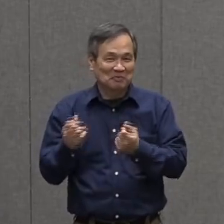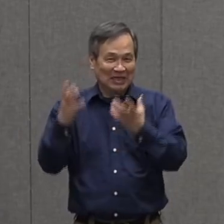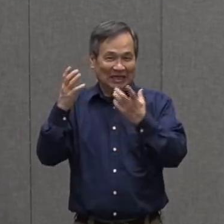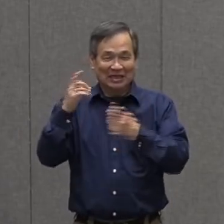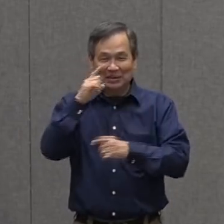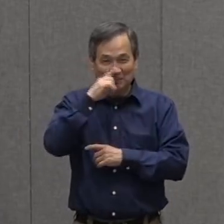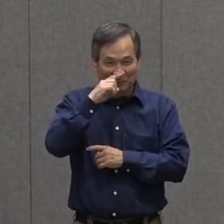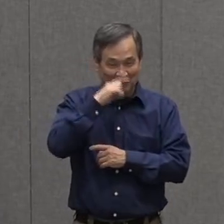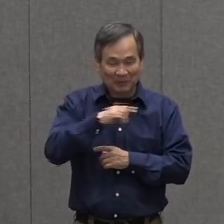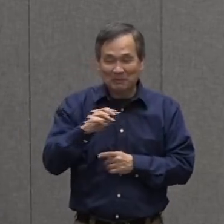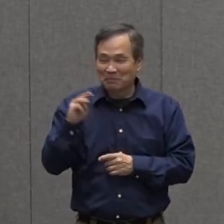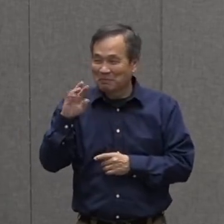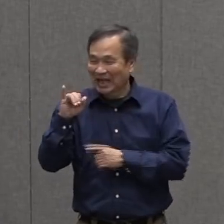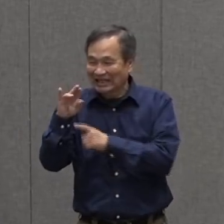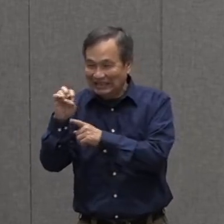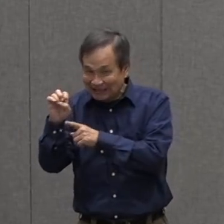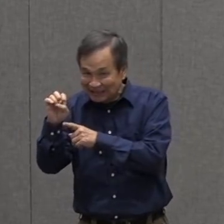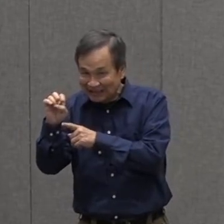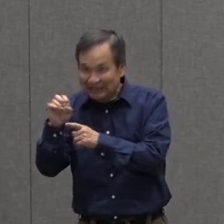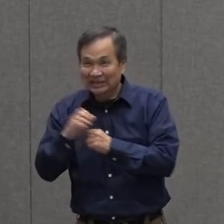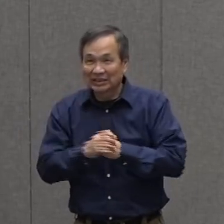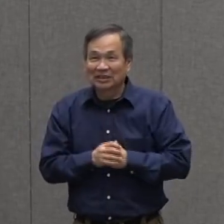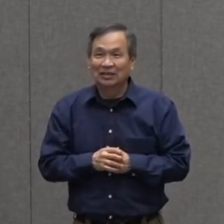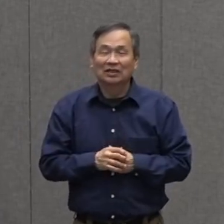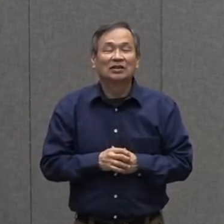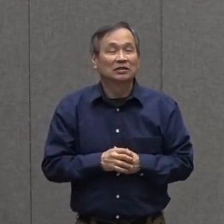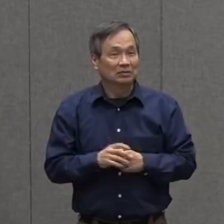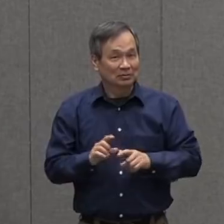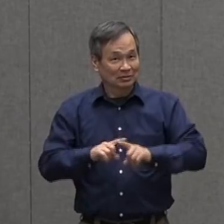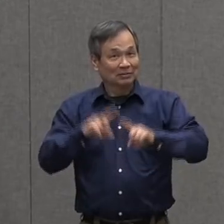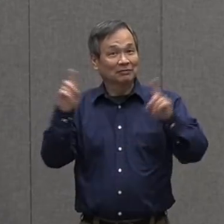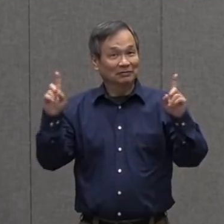If you thought mice, good job, pat yourself on the back.